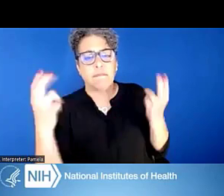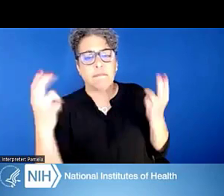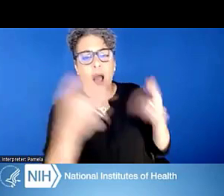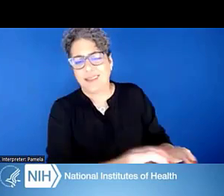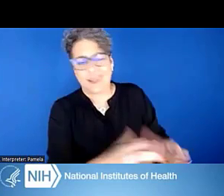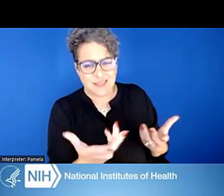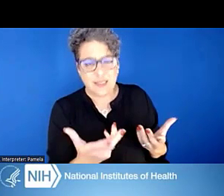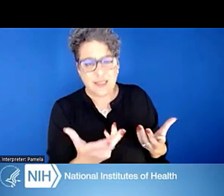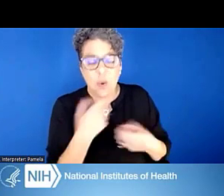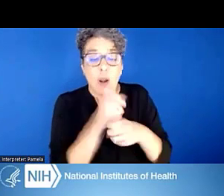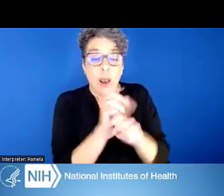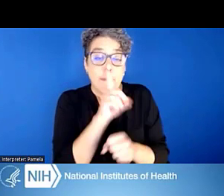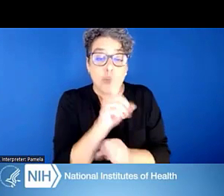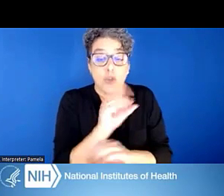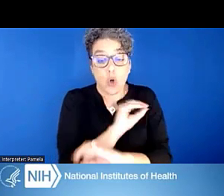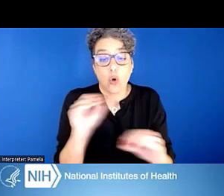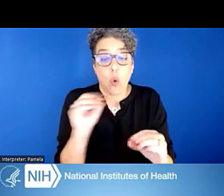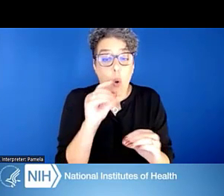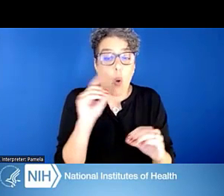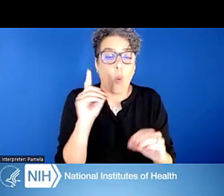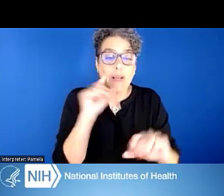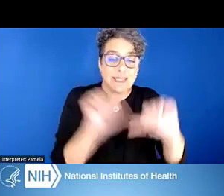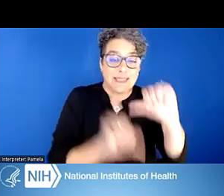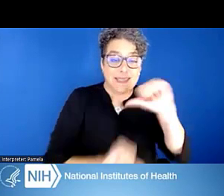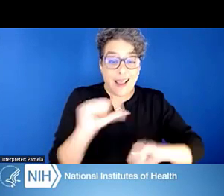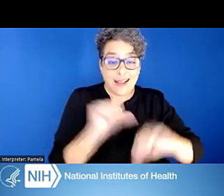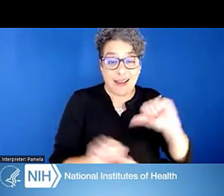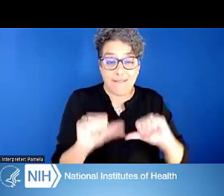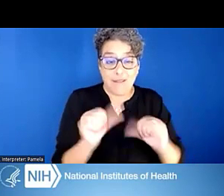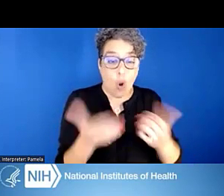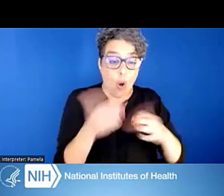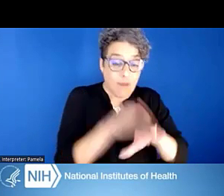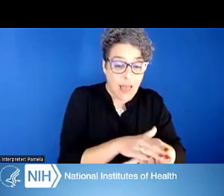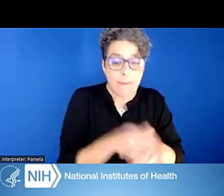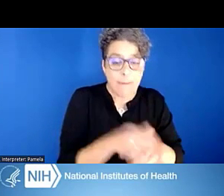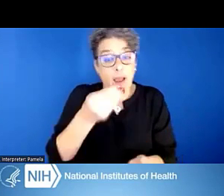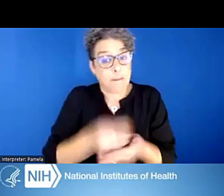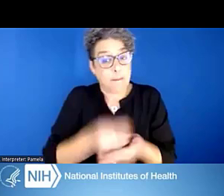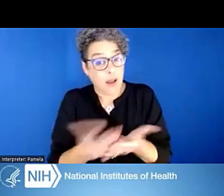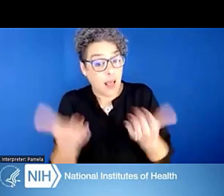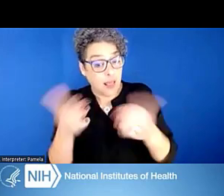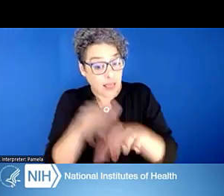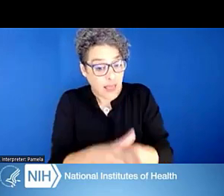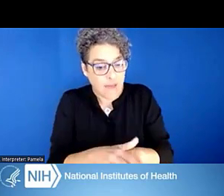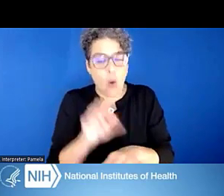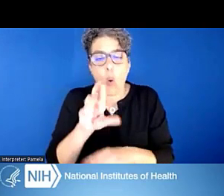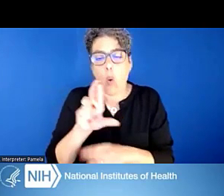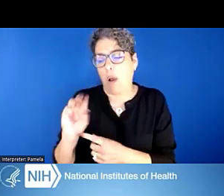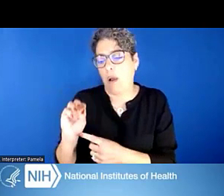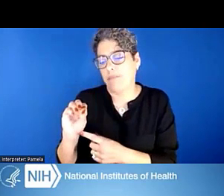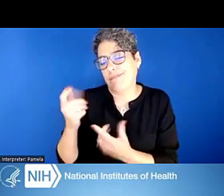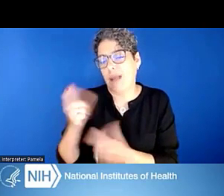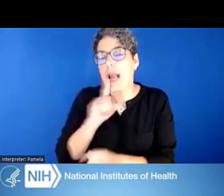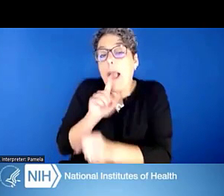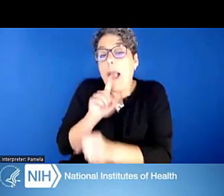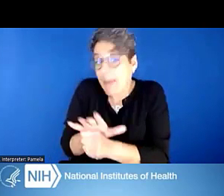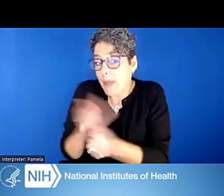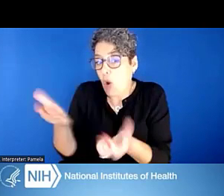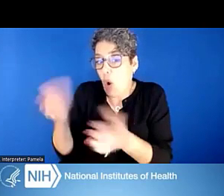scientific overlap, budgetary overlap or commitment overlap. So if that's not disclosed, that could be a false statements or false claims.